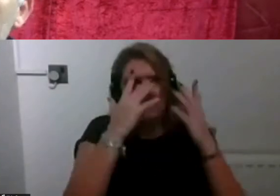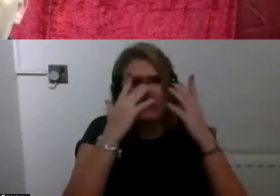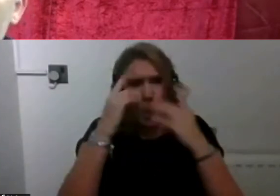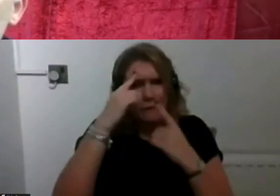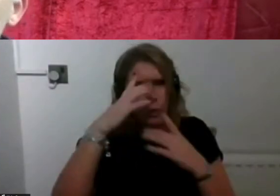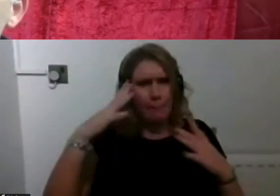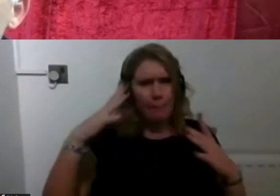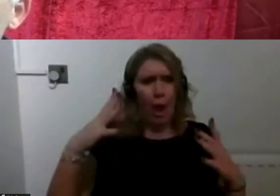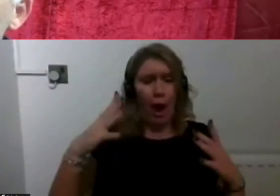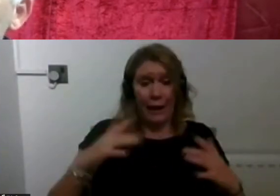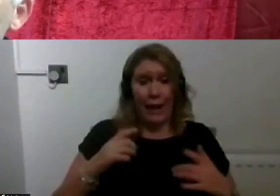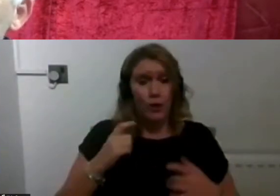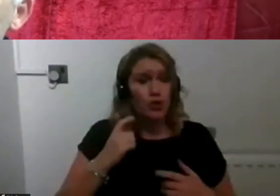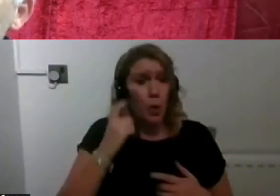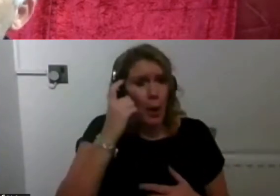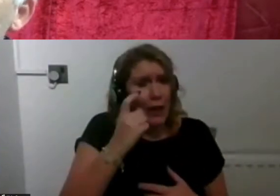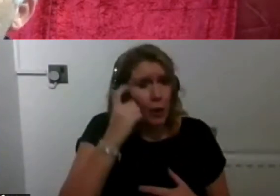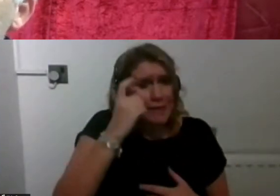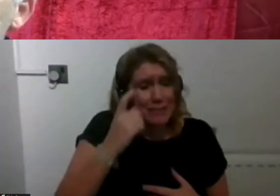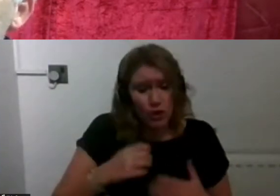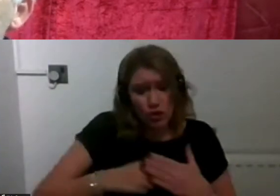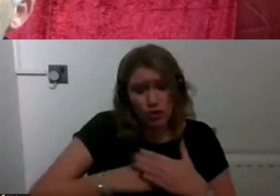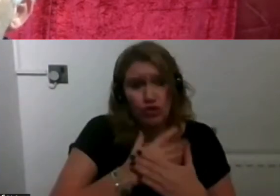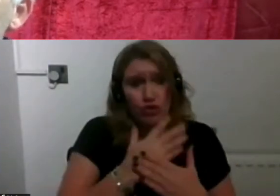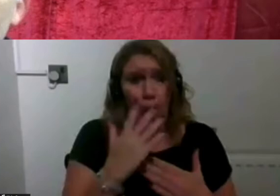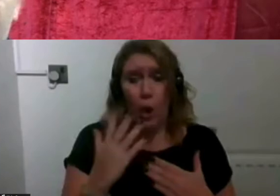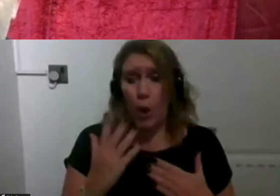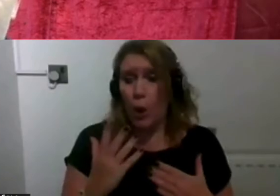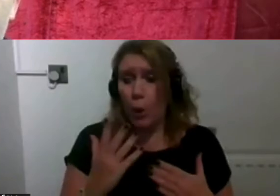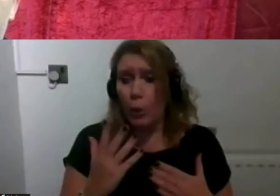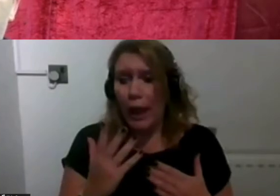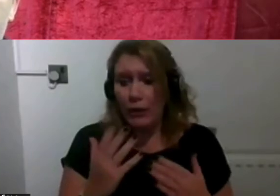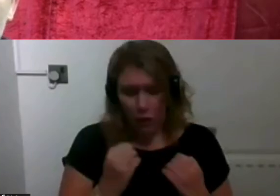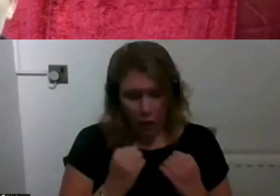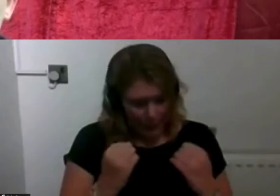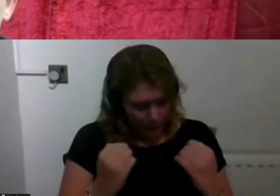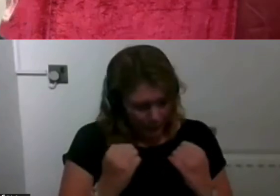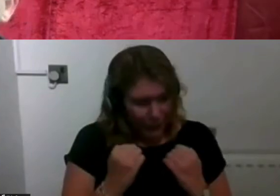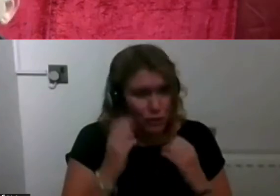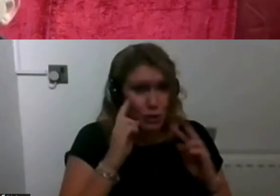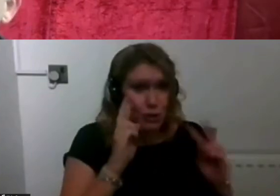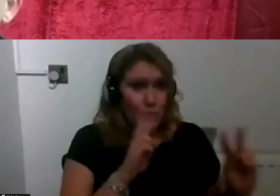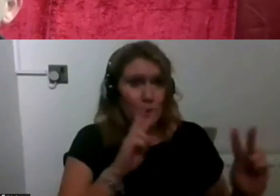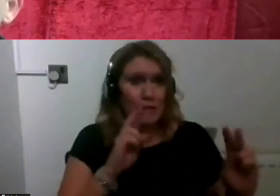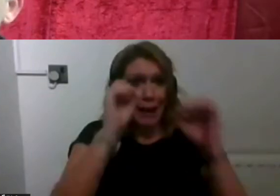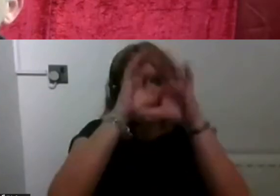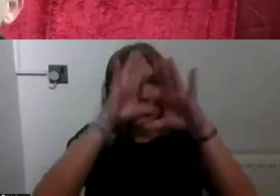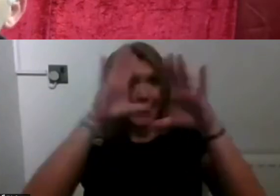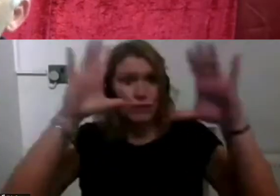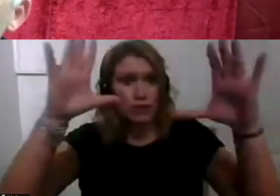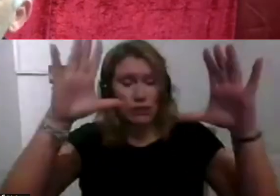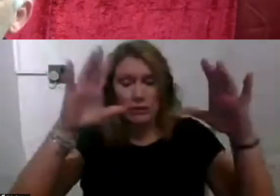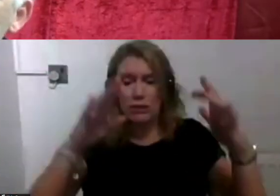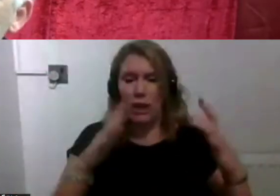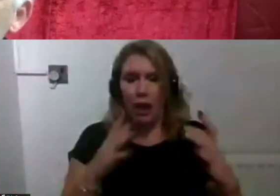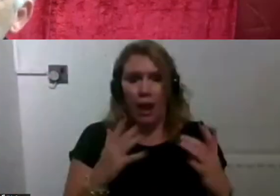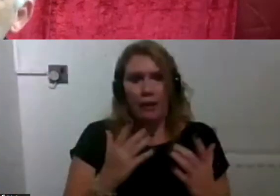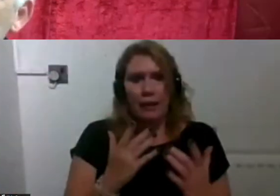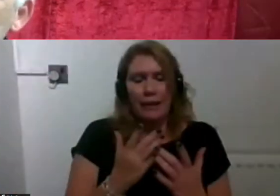Turn introspection to speculation, Disaggregate all of your noes Rivulets, streams, tributaries,